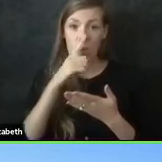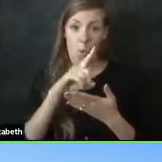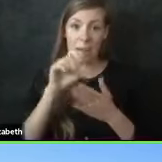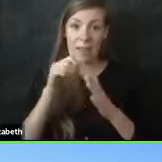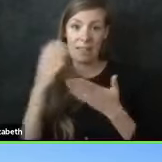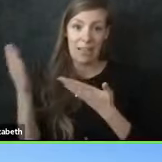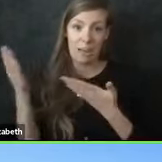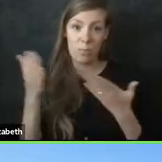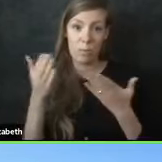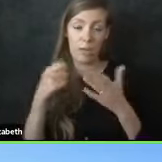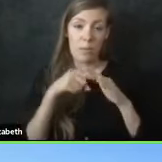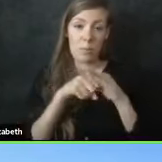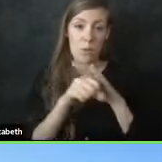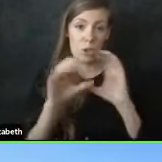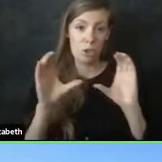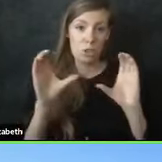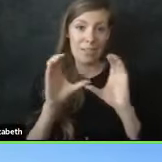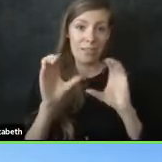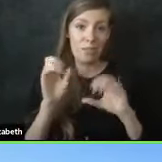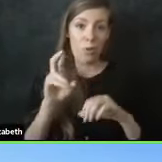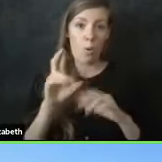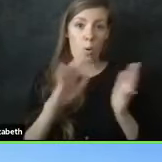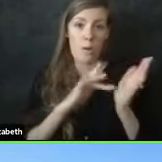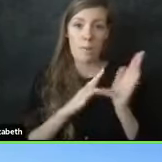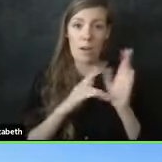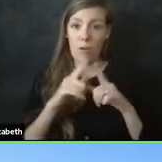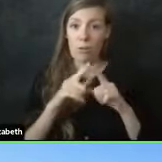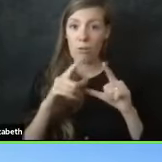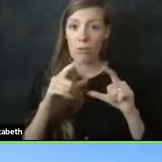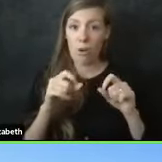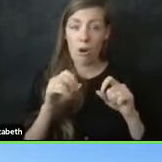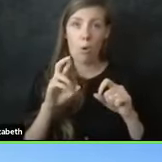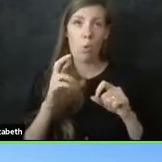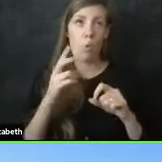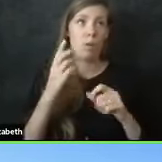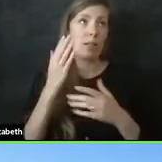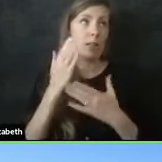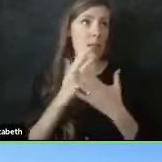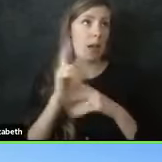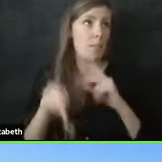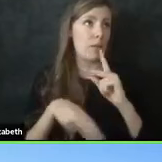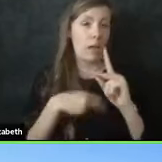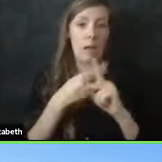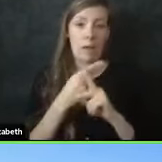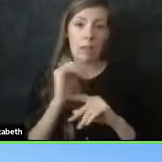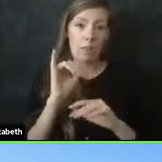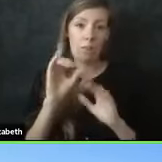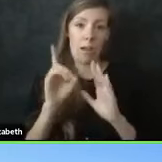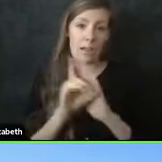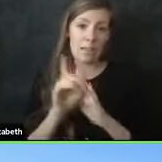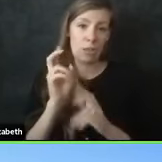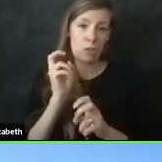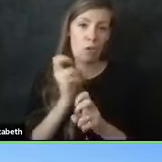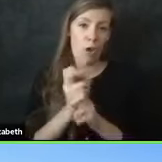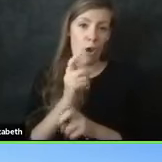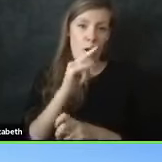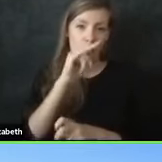either birth certificate or a medical card or some kind of ID. Of Coursey, it's harder for children to have some kind of ID compared